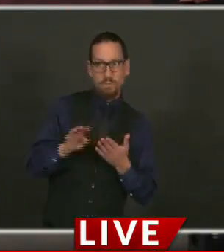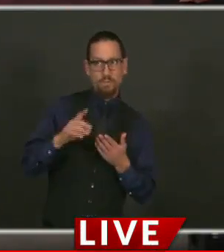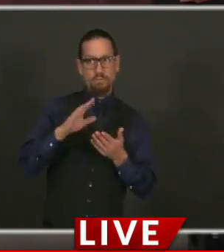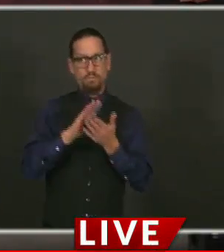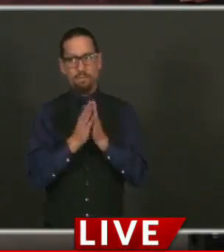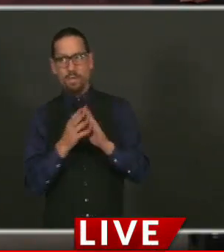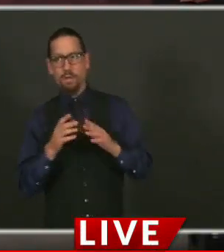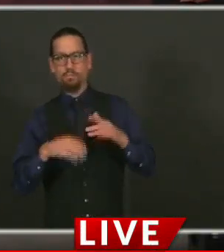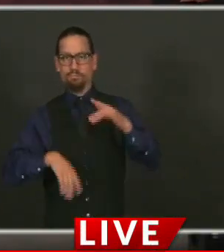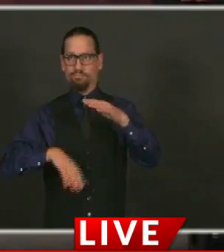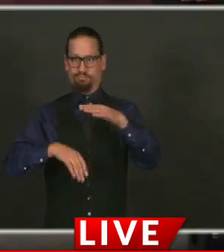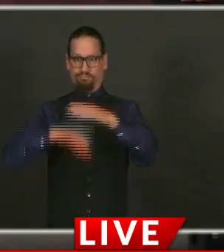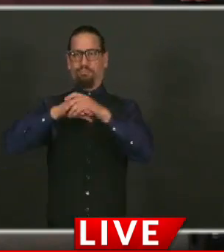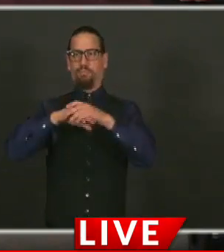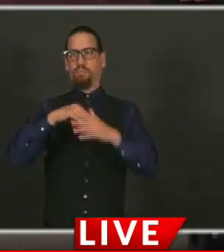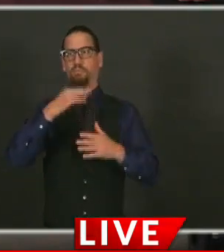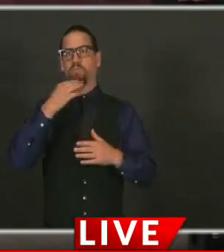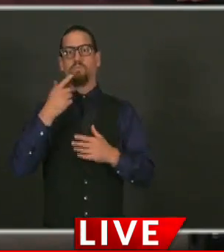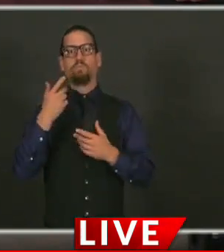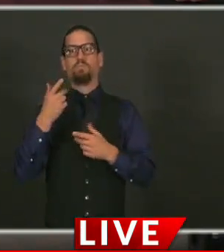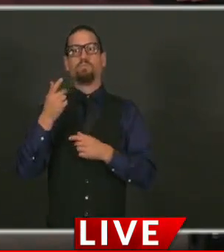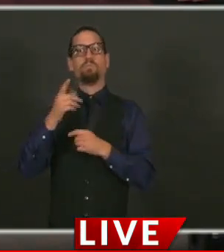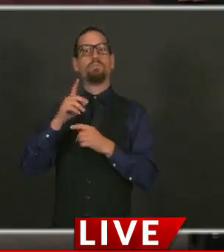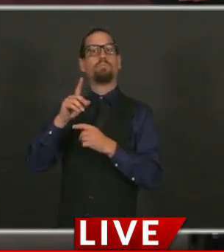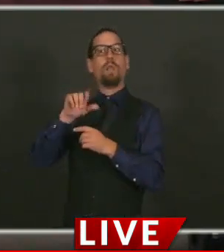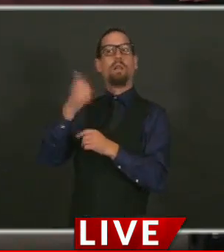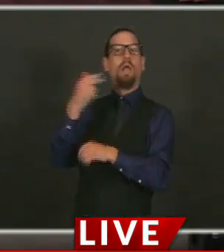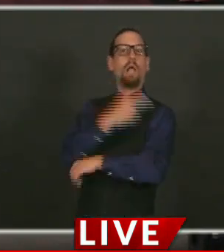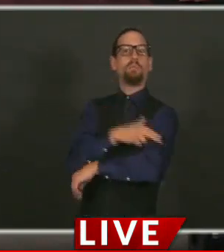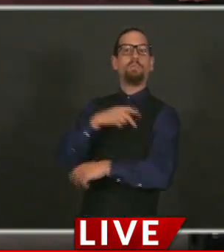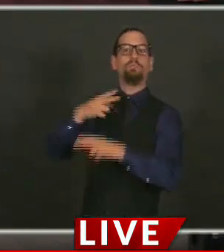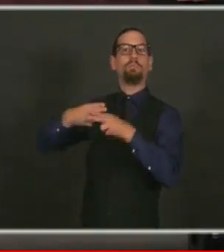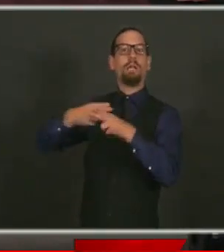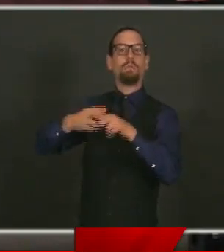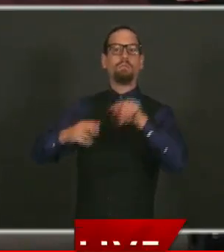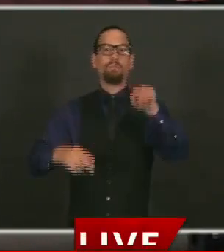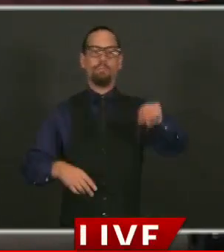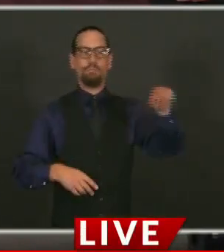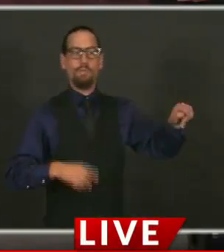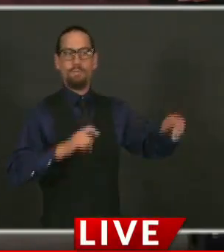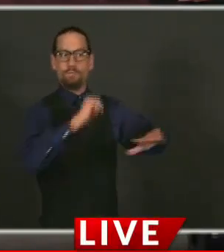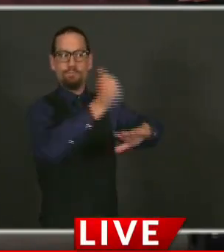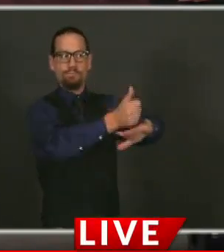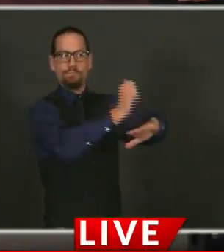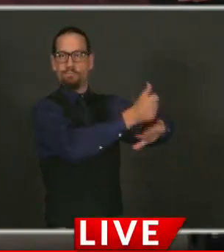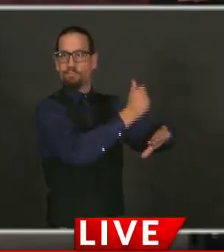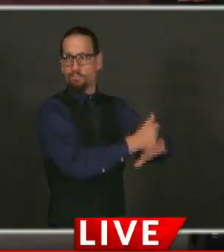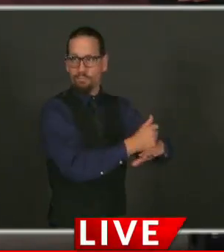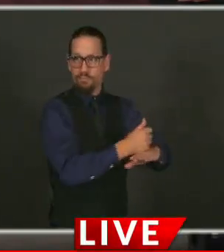INCREASED CASES, GIVEN THE GOVERNOR SAID IT COULD BE FOUR WEEKS